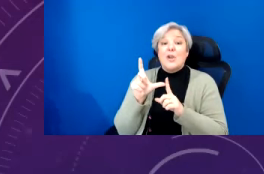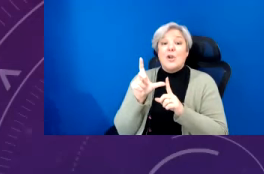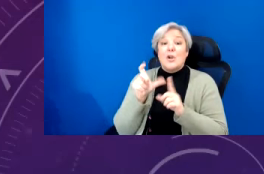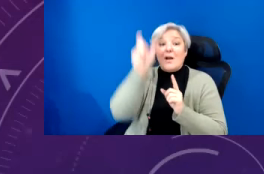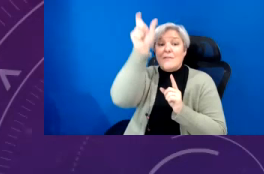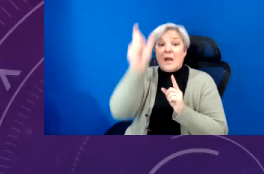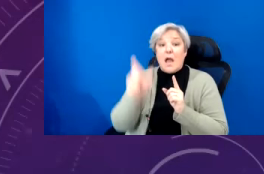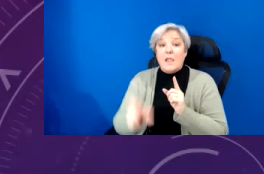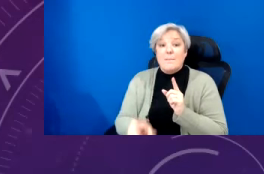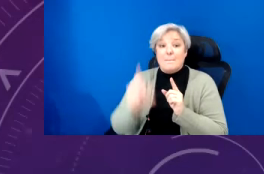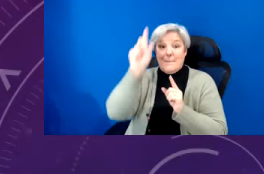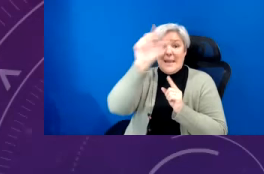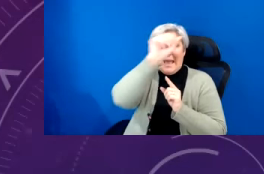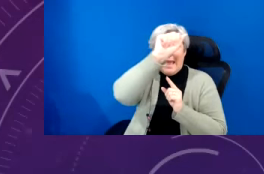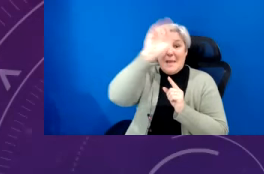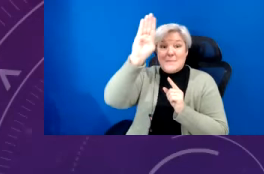the number excuse me, the letter of the column.